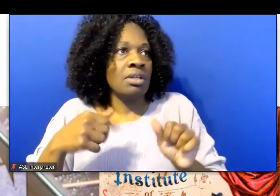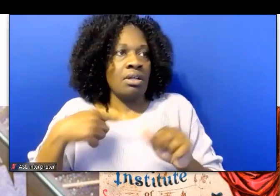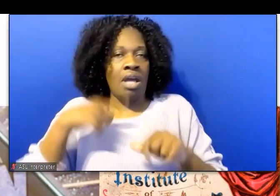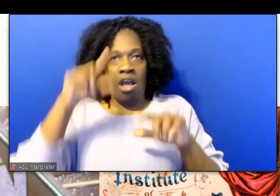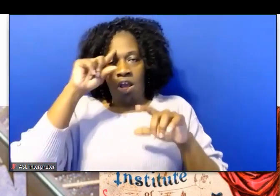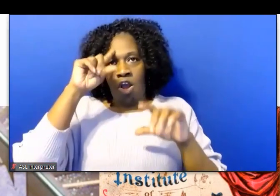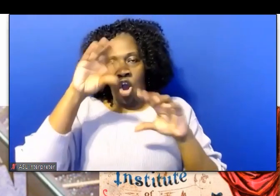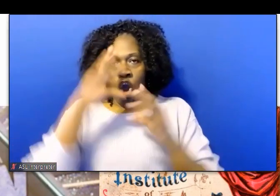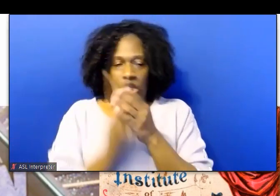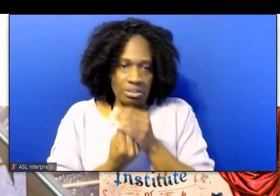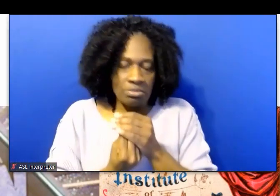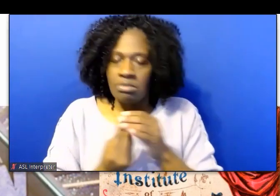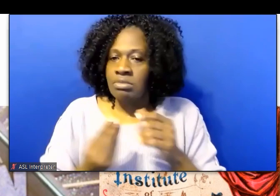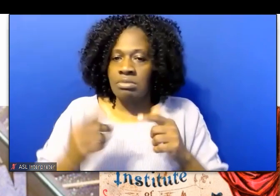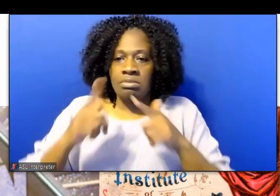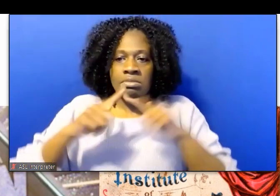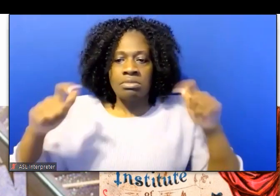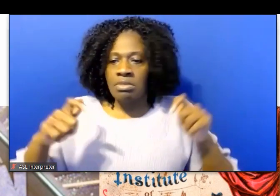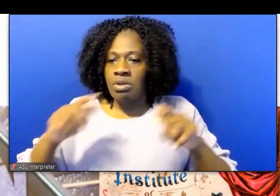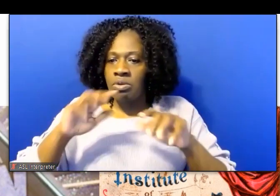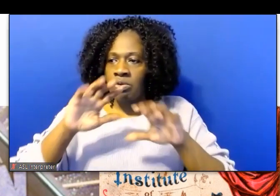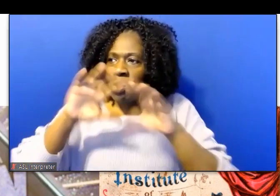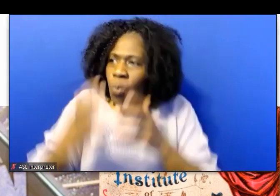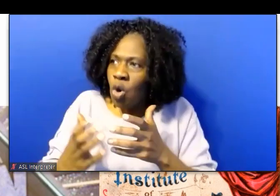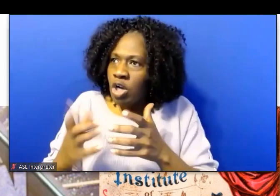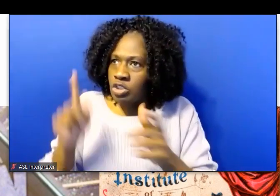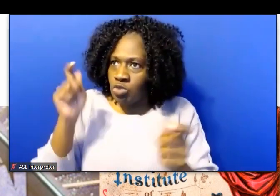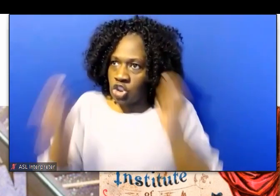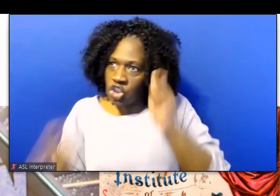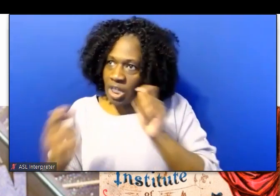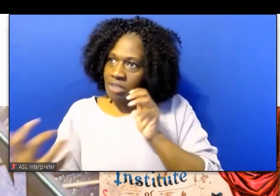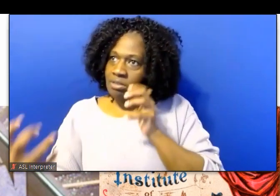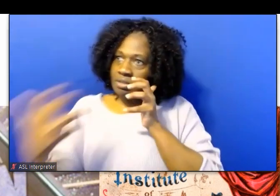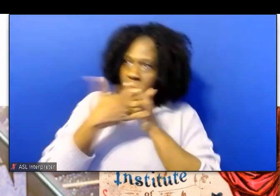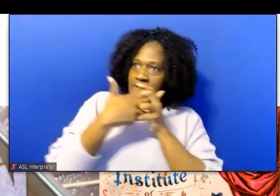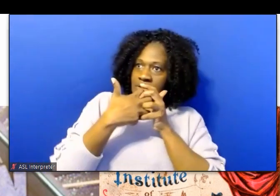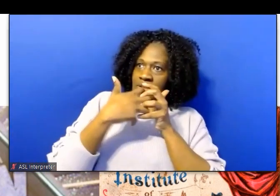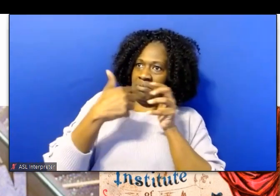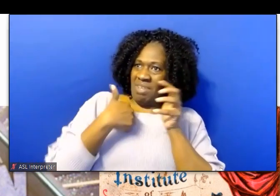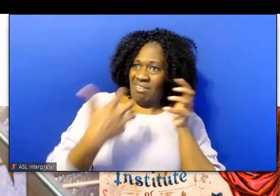so I need the world to adjust to me not try and fix me."